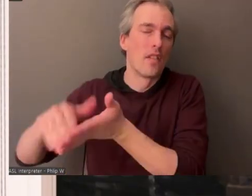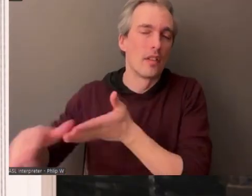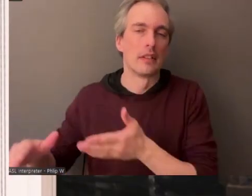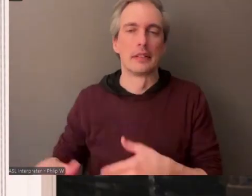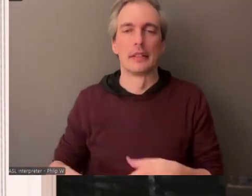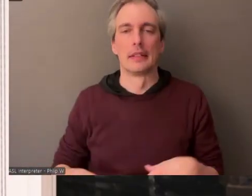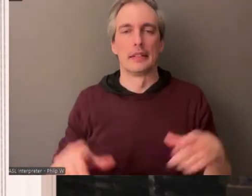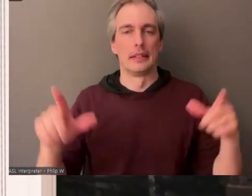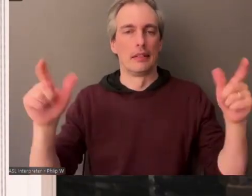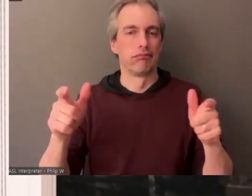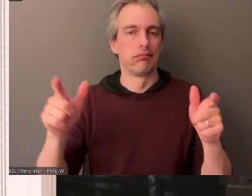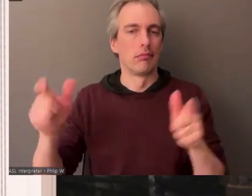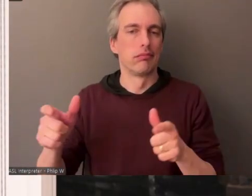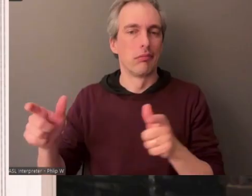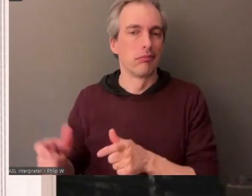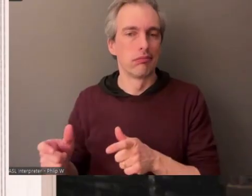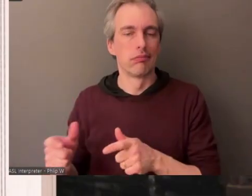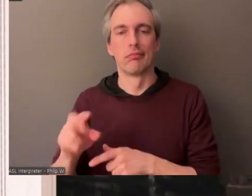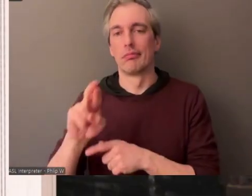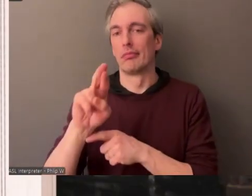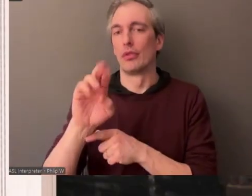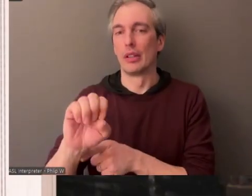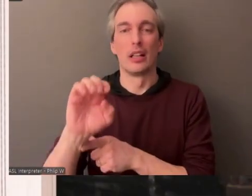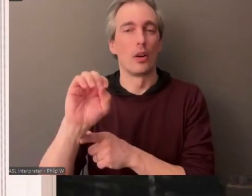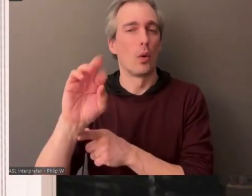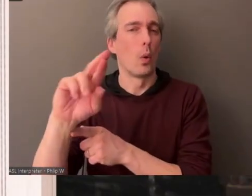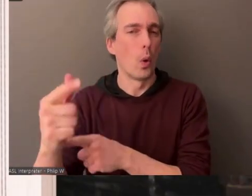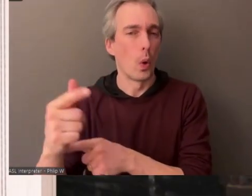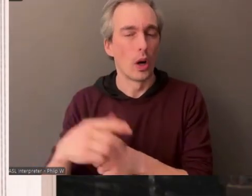I know people who have been reorged into something that was no longer accessibility related.